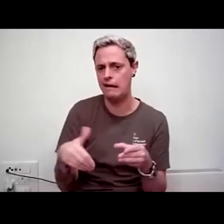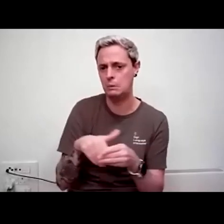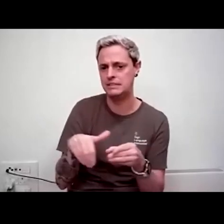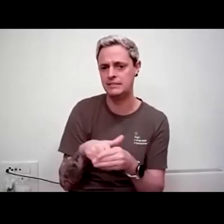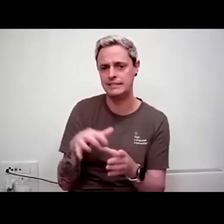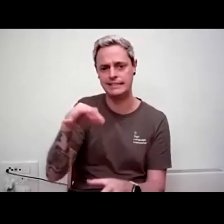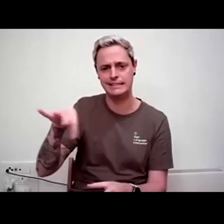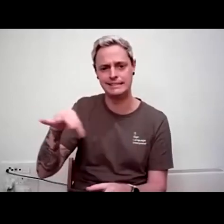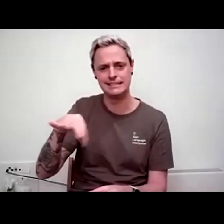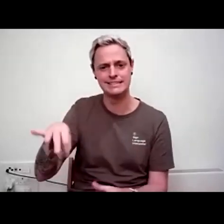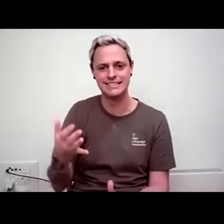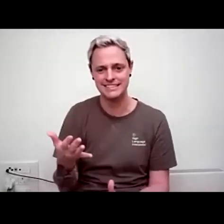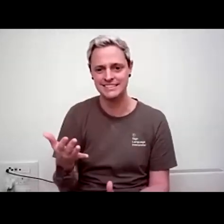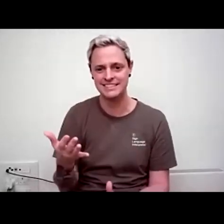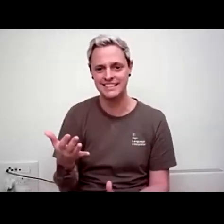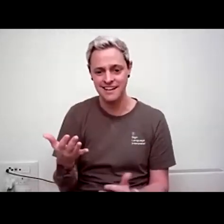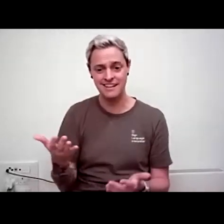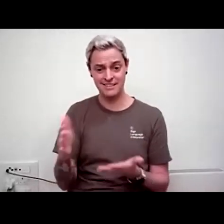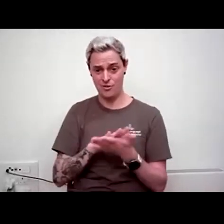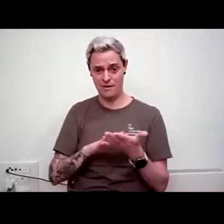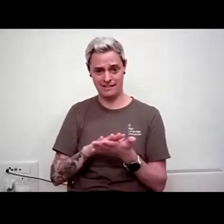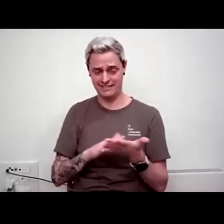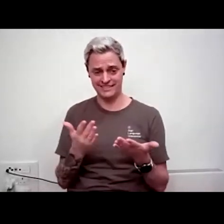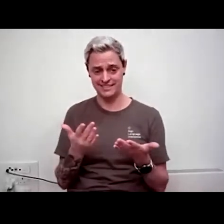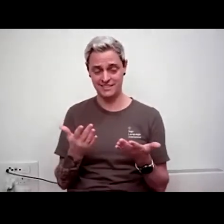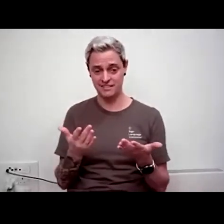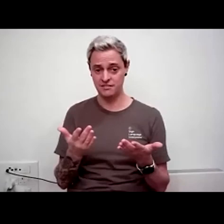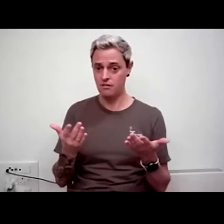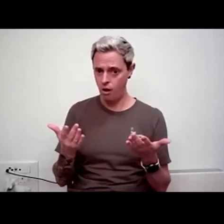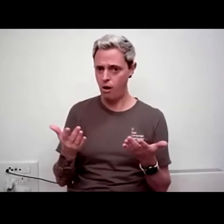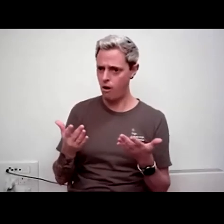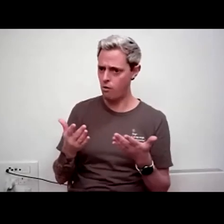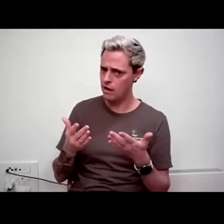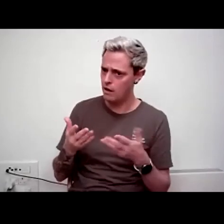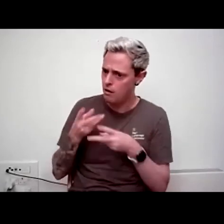That is the kind of inclusivity that, whilst often well intentioned and charitable